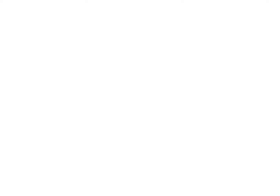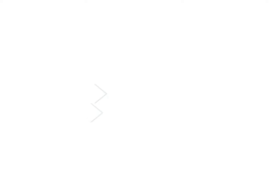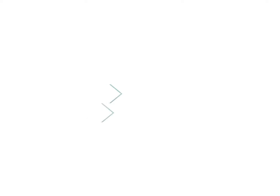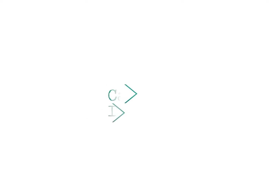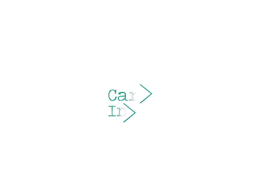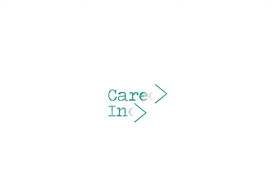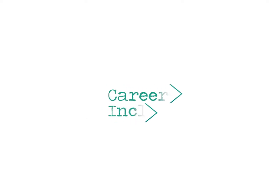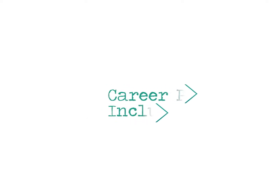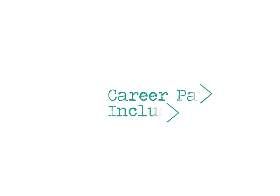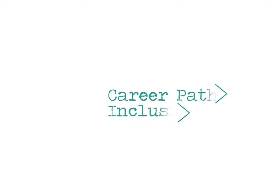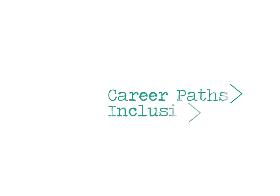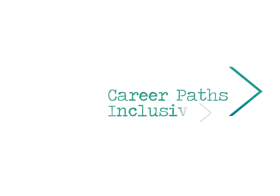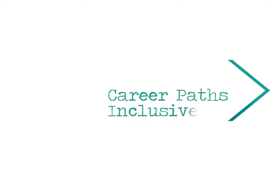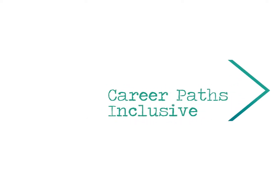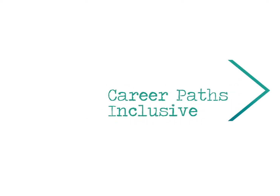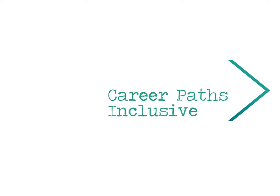Molecular biologist